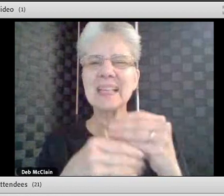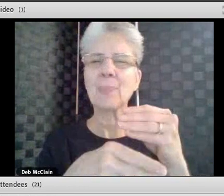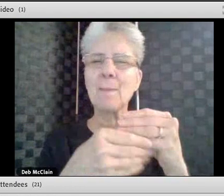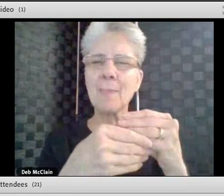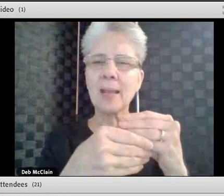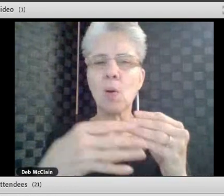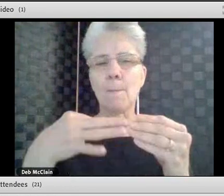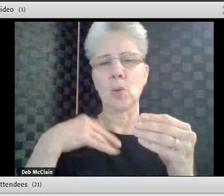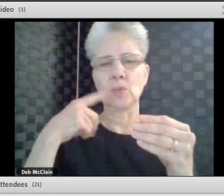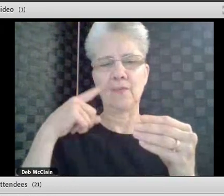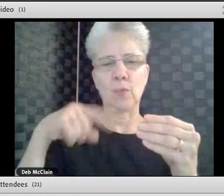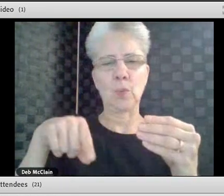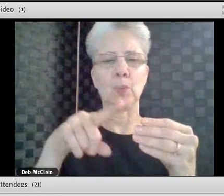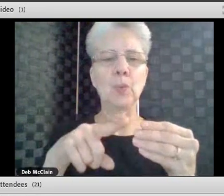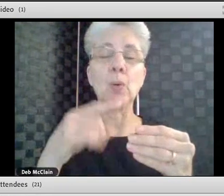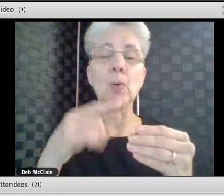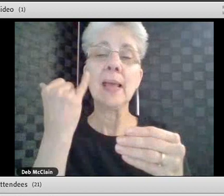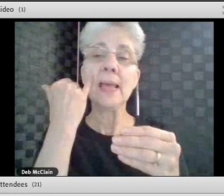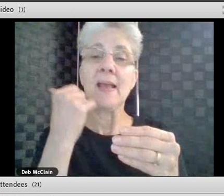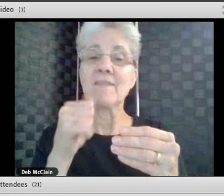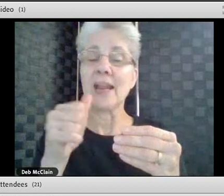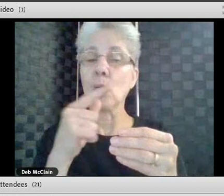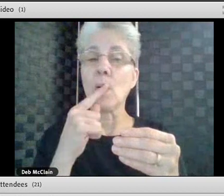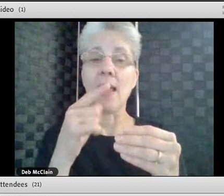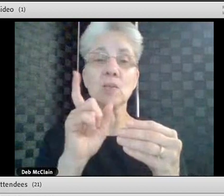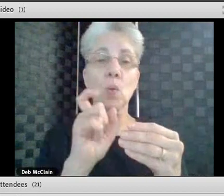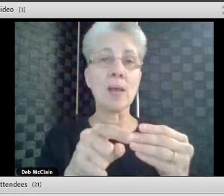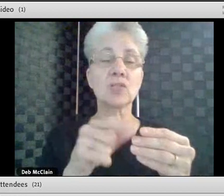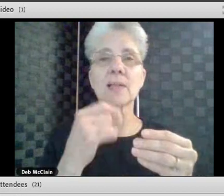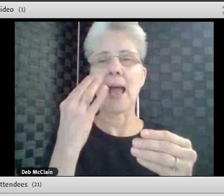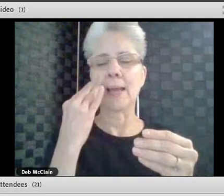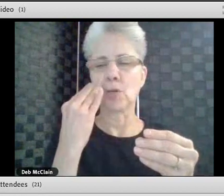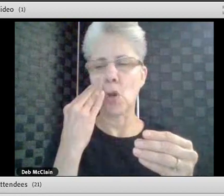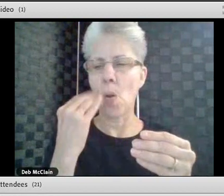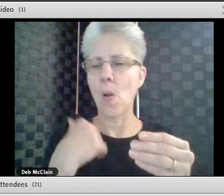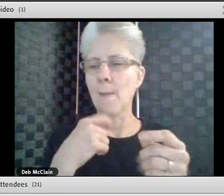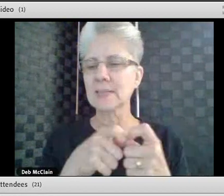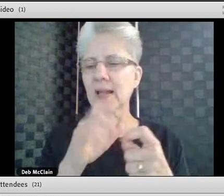and then this is supplemental, just kind of a bonus for you, and so if anybody has any questions,